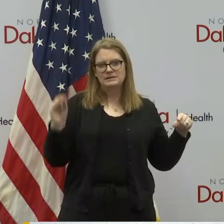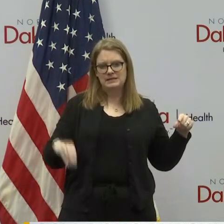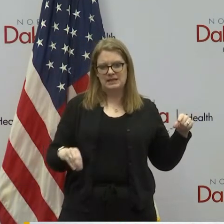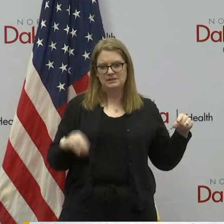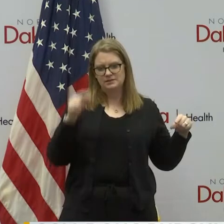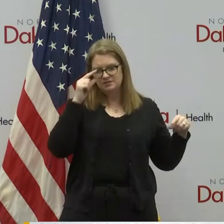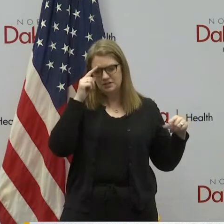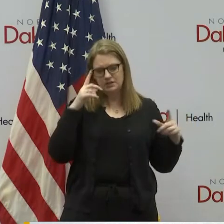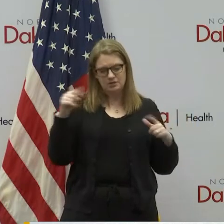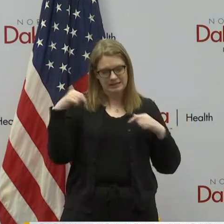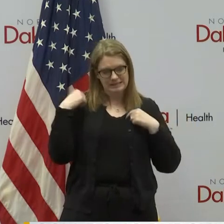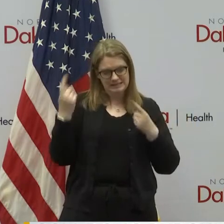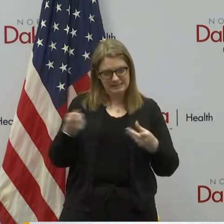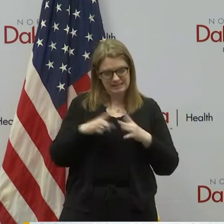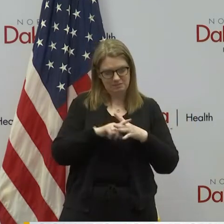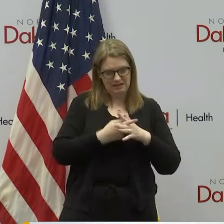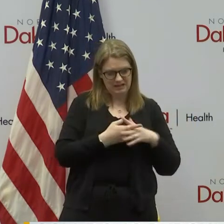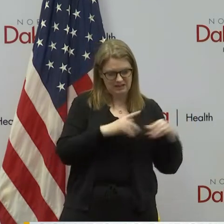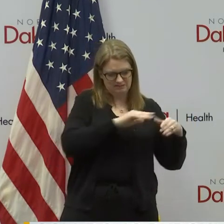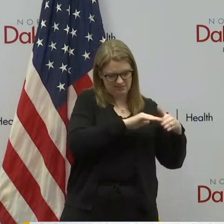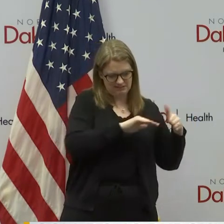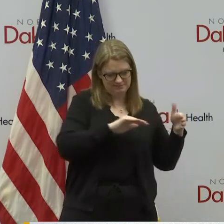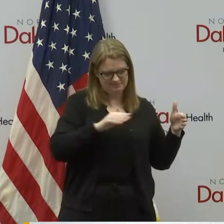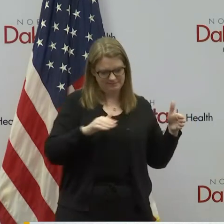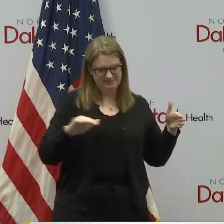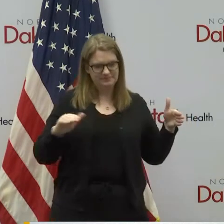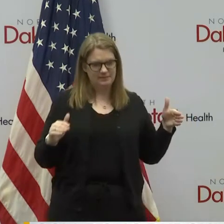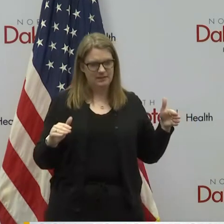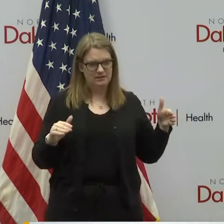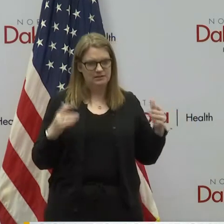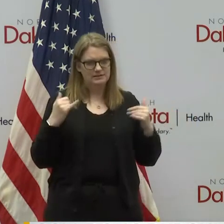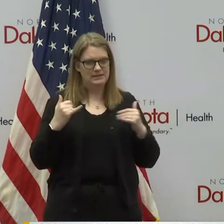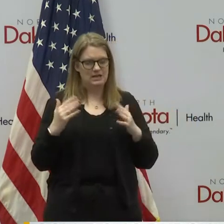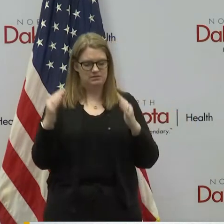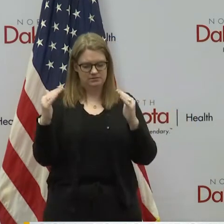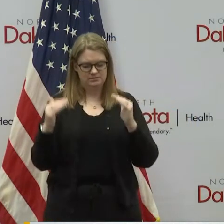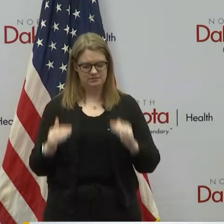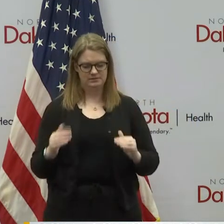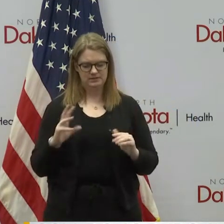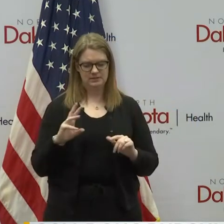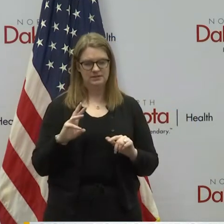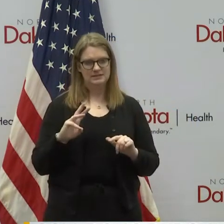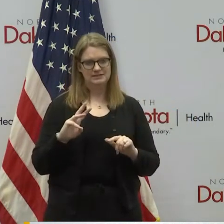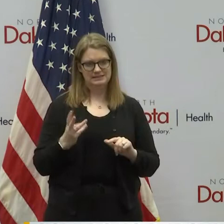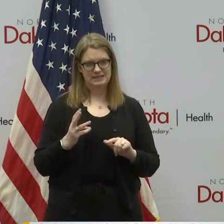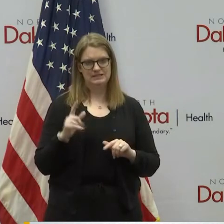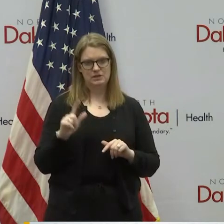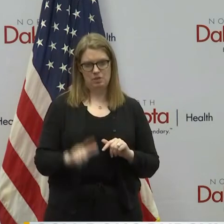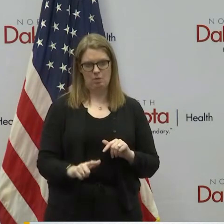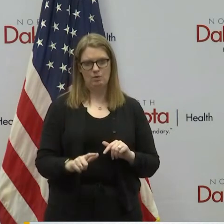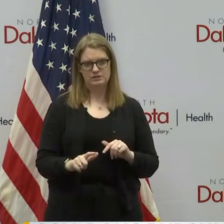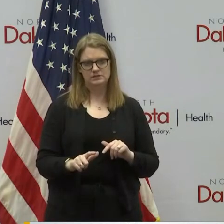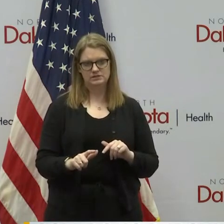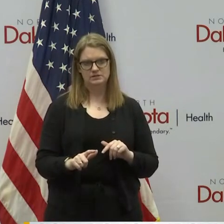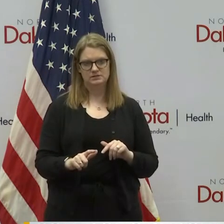THAT BRINGS THE CUMULATIVE RATE TO 4%, WITH THAT CUMULATIVE RATE SINCE THE BEGINNING, THAT HAS --